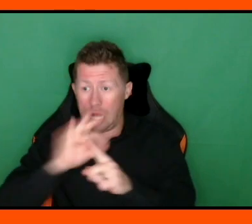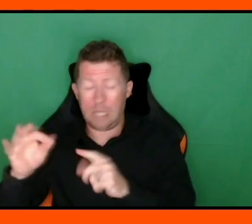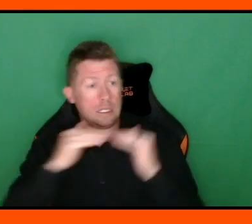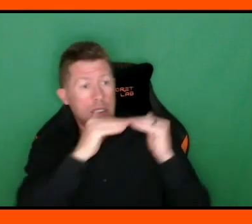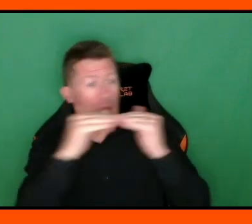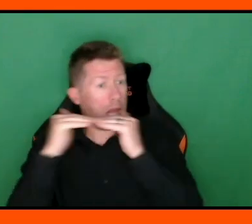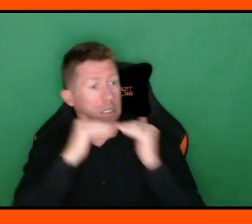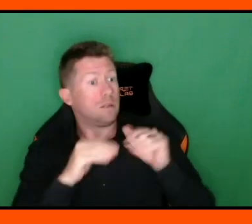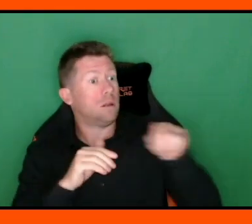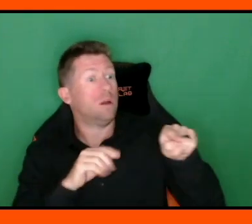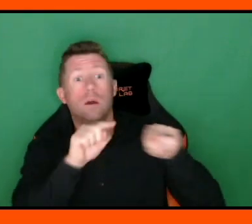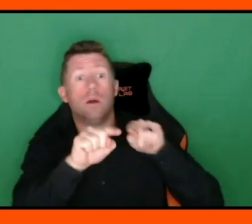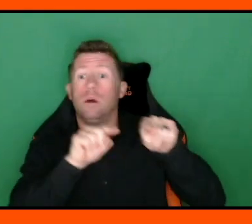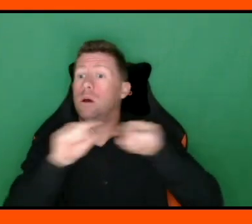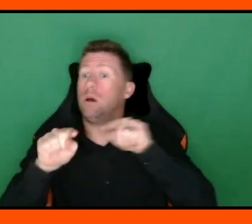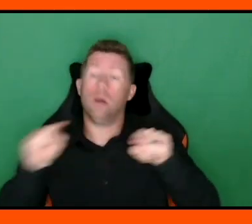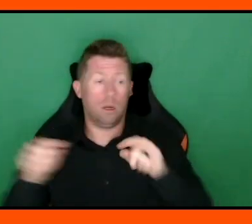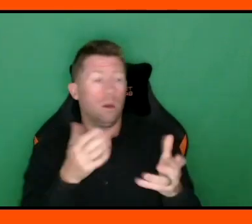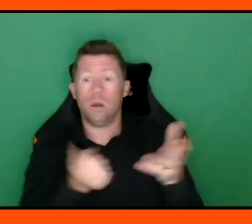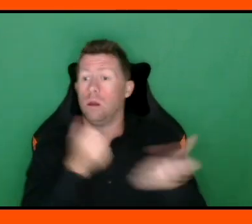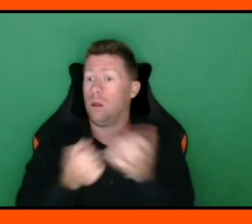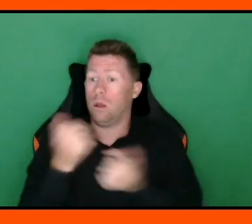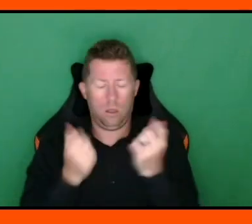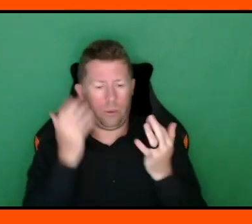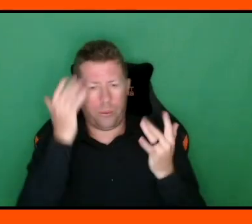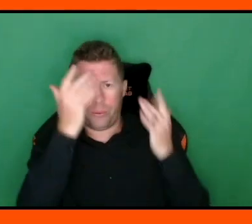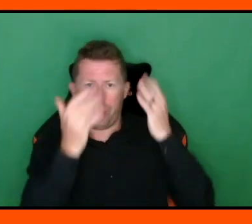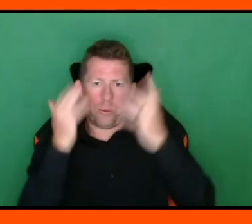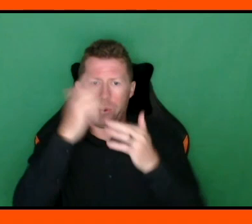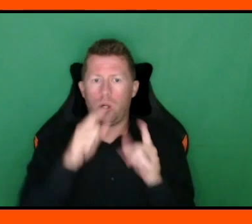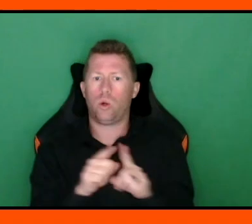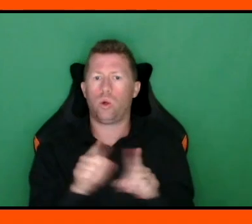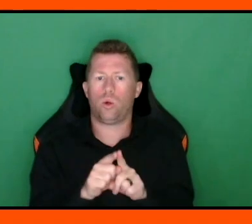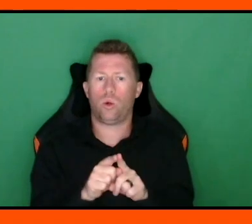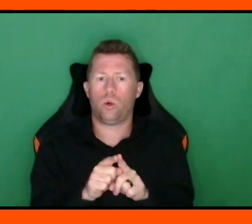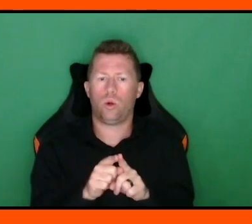to ask in the Census and we’ll be considering that. The question they ask is part of the standard